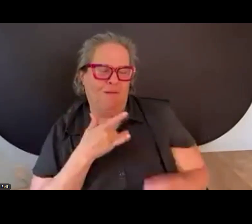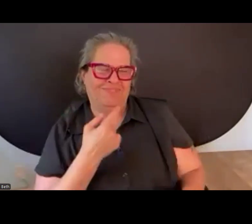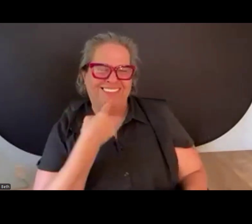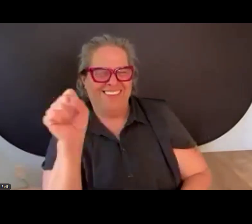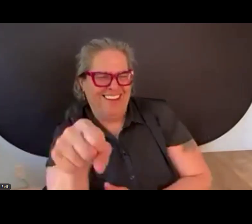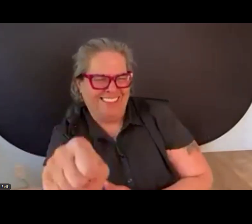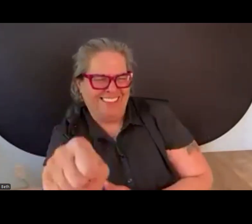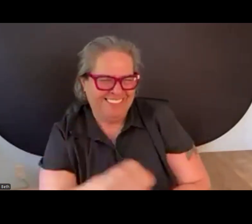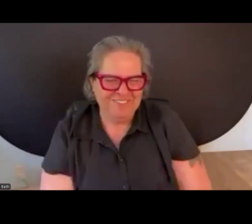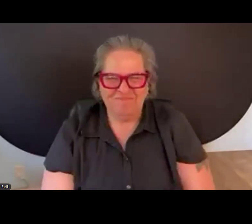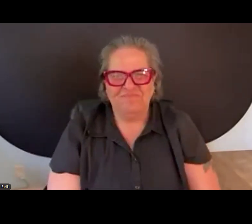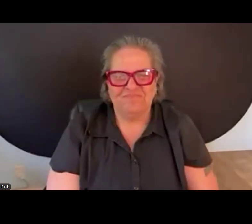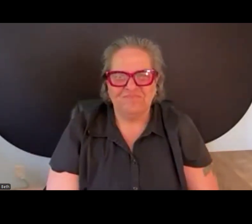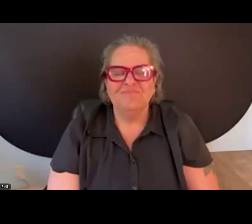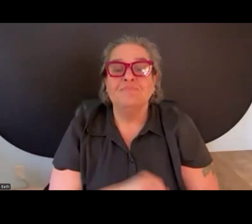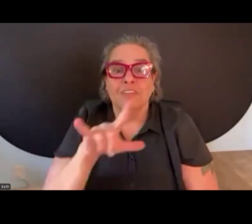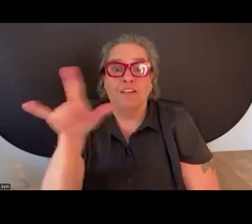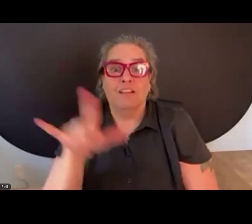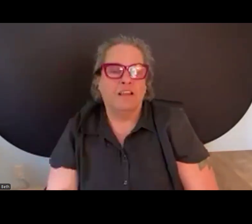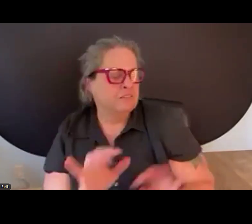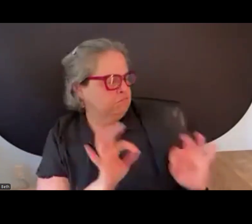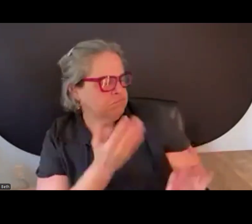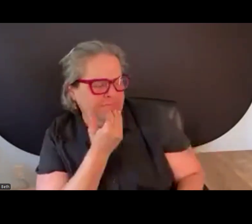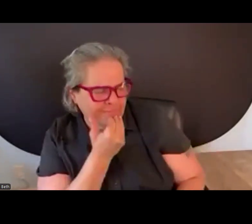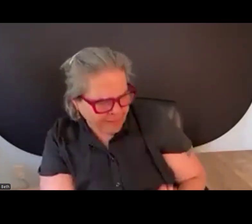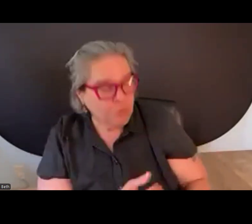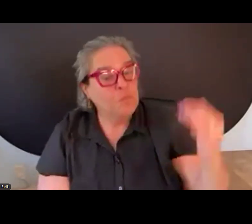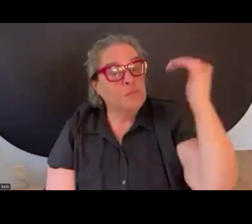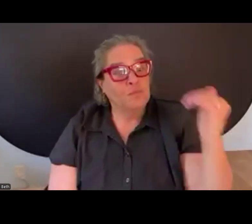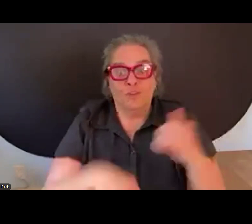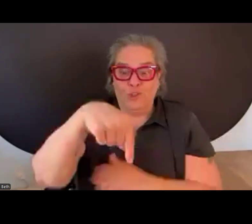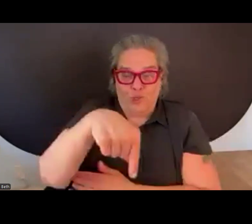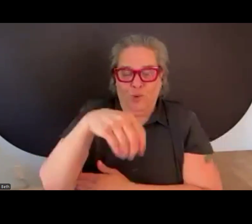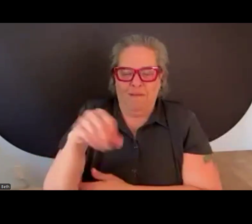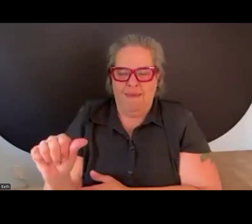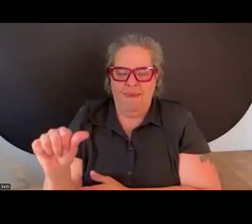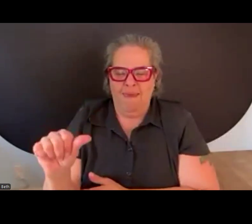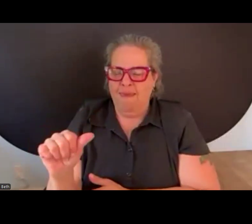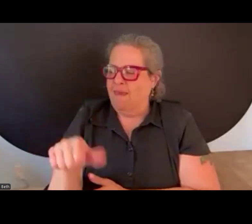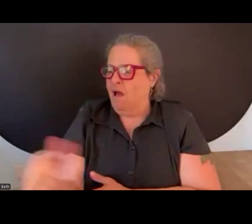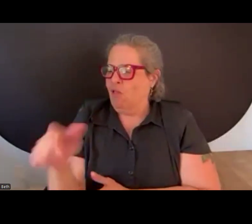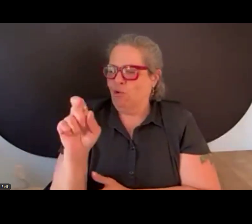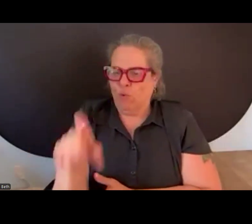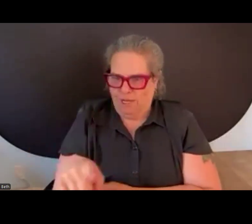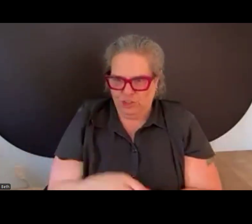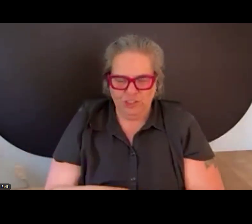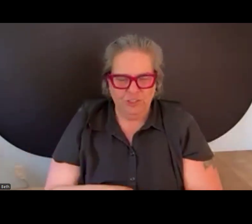And another question we have in the Q&A box, so we talked about hiring a companion.